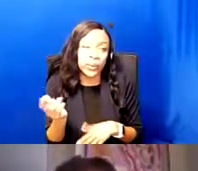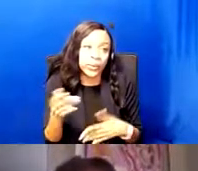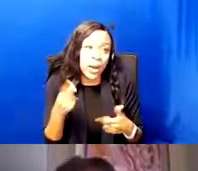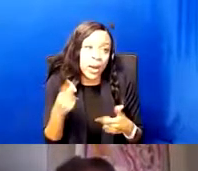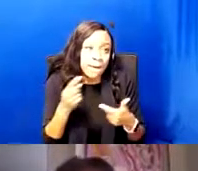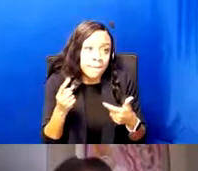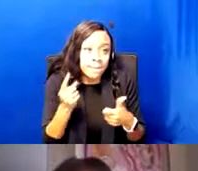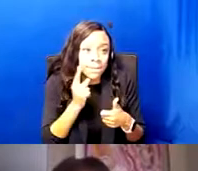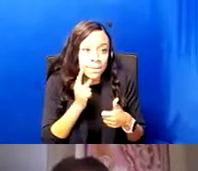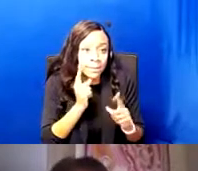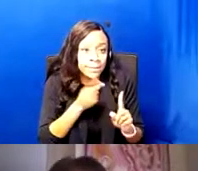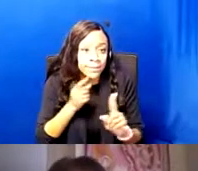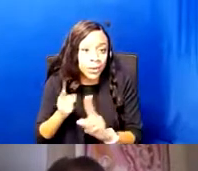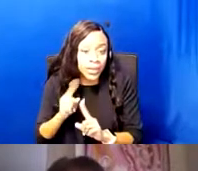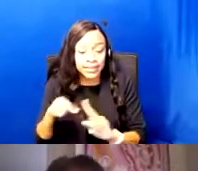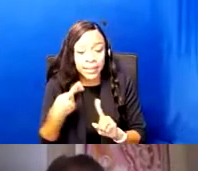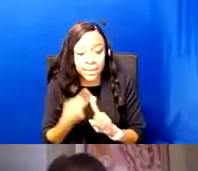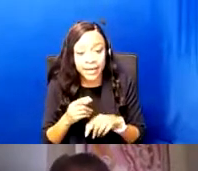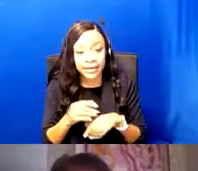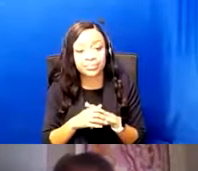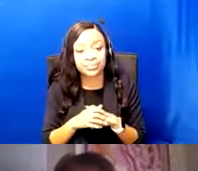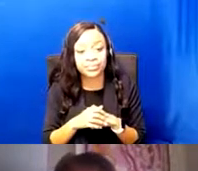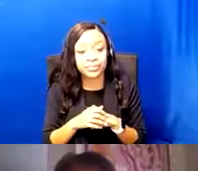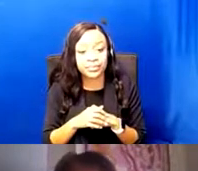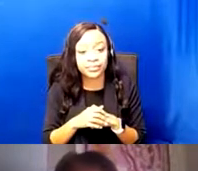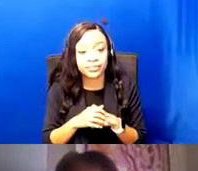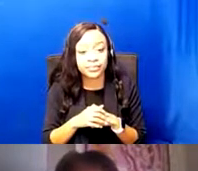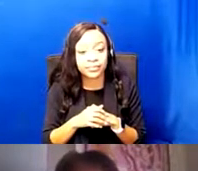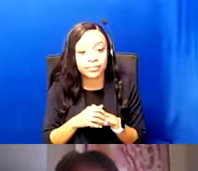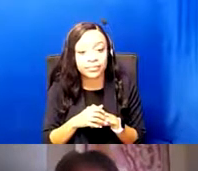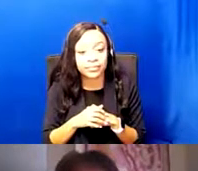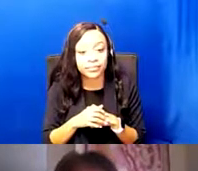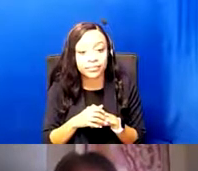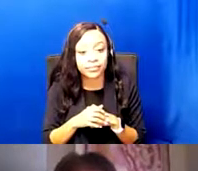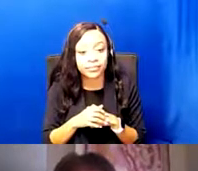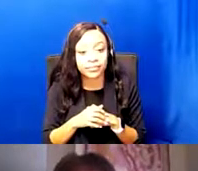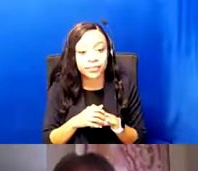climate in theater and in performing arts. I would like to also mention that